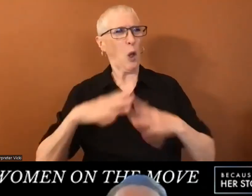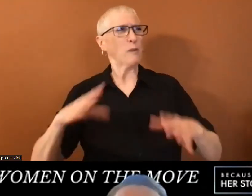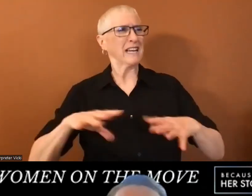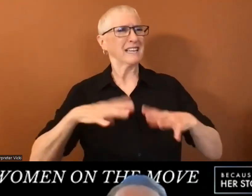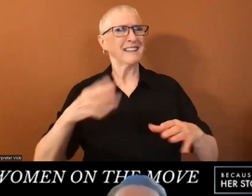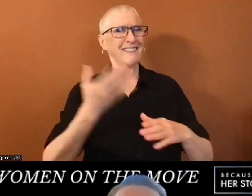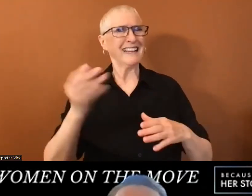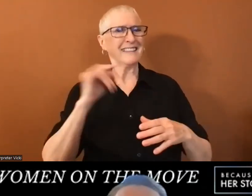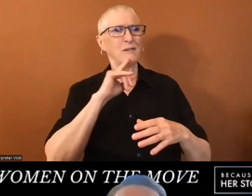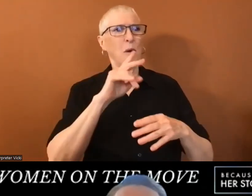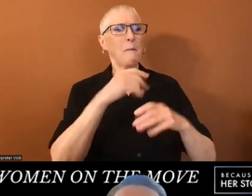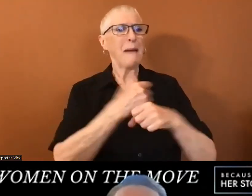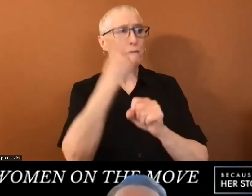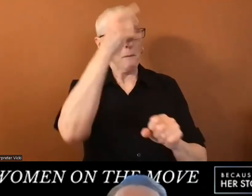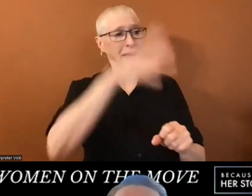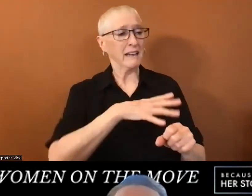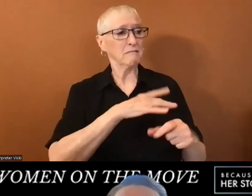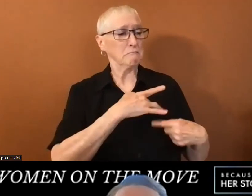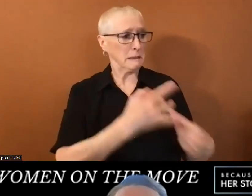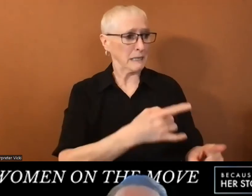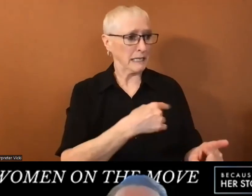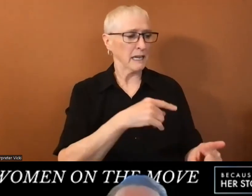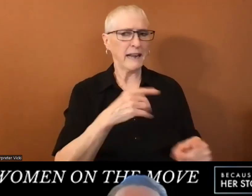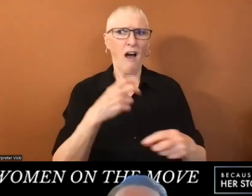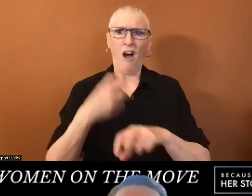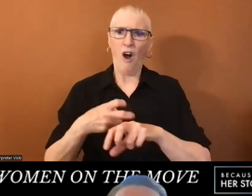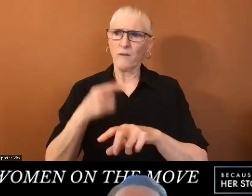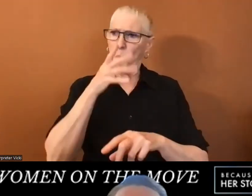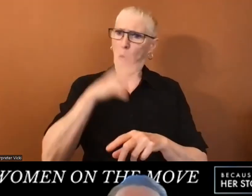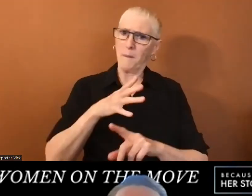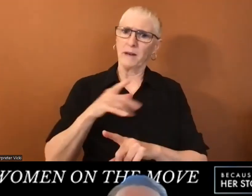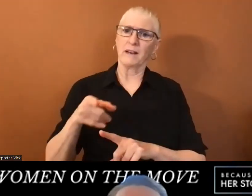maybe were made for men. It can be kind of difficult as a woman with different body types.